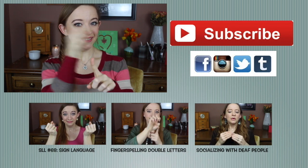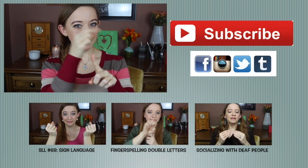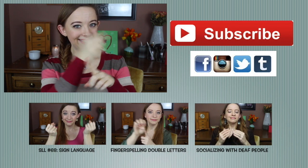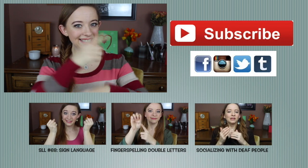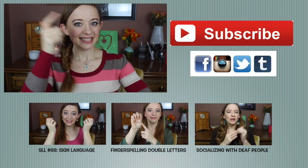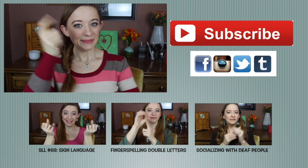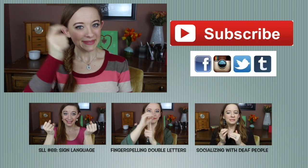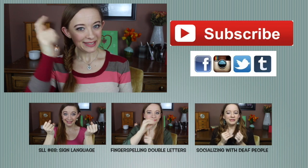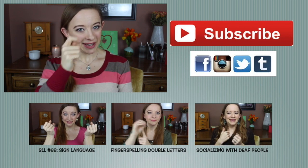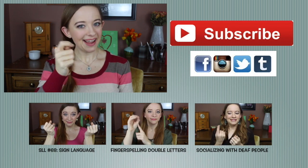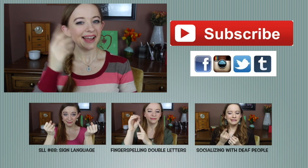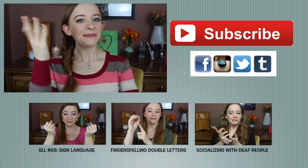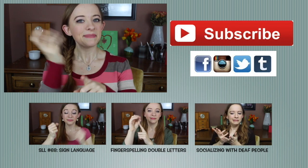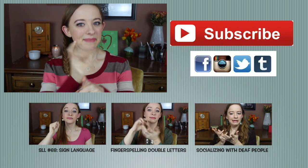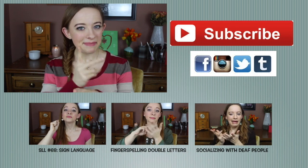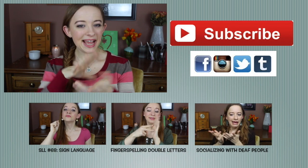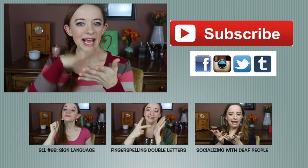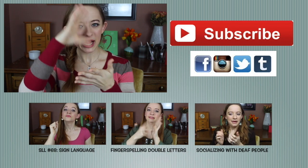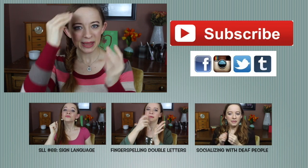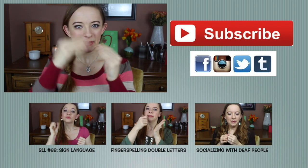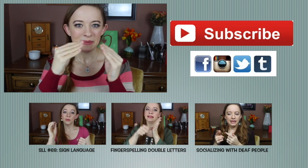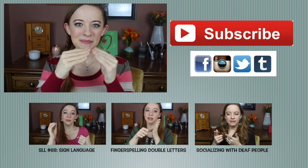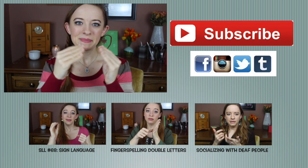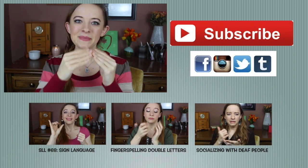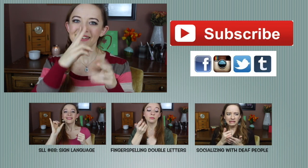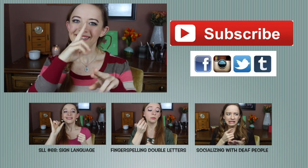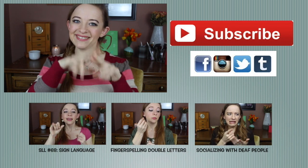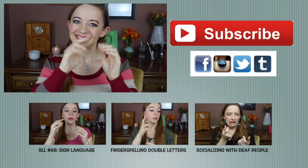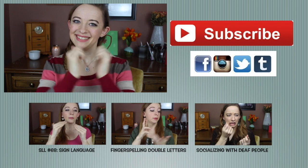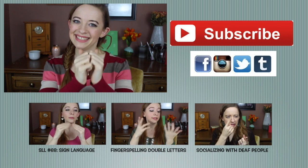you're not, go ahead and subscribe. Come back and learn more